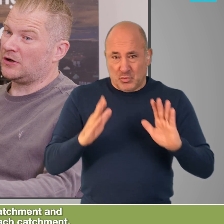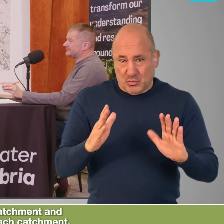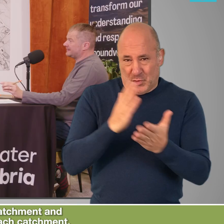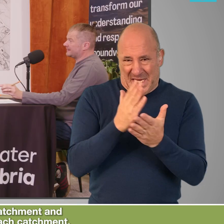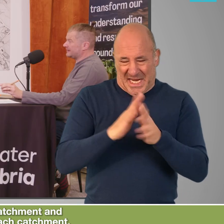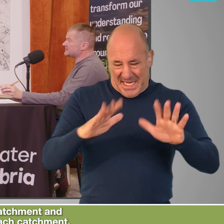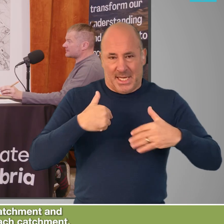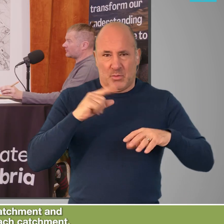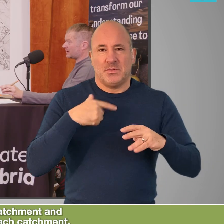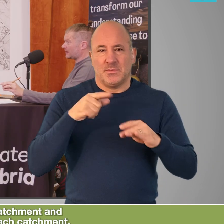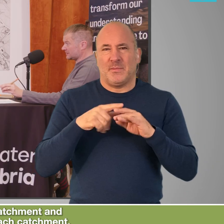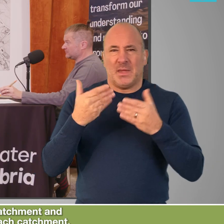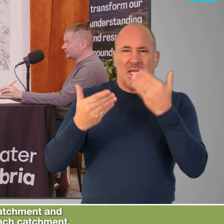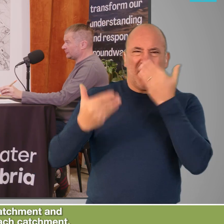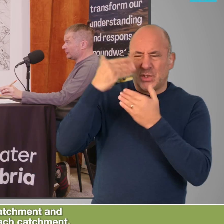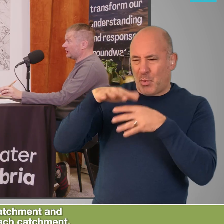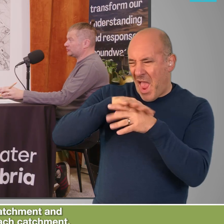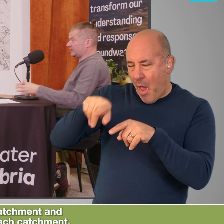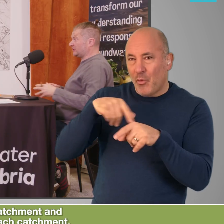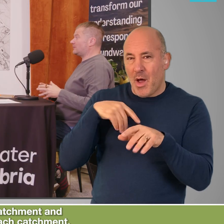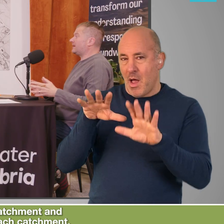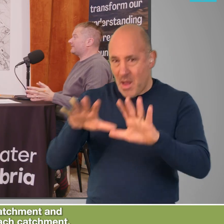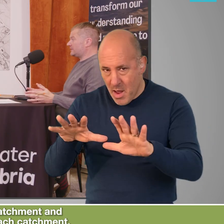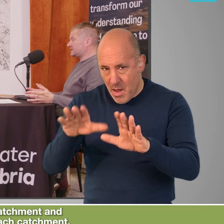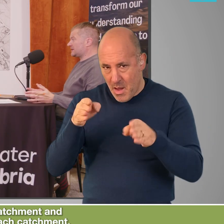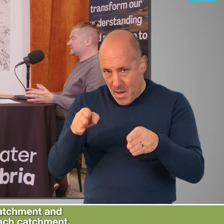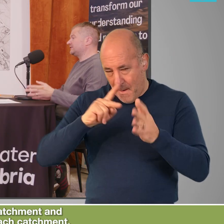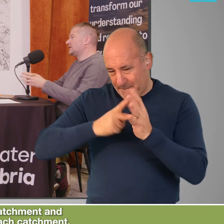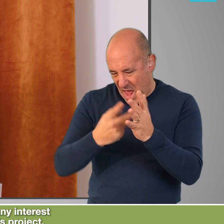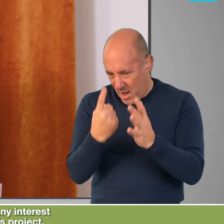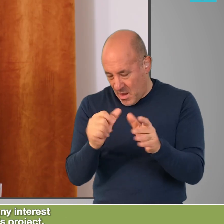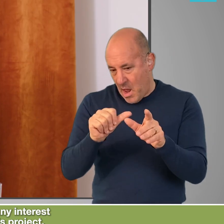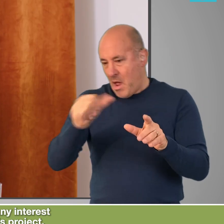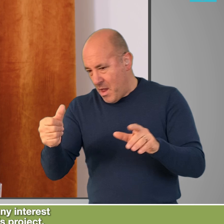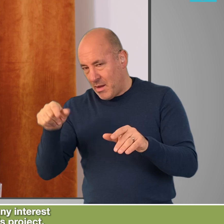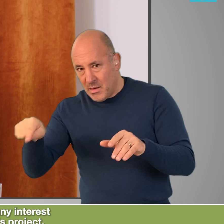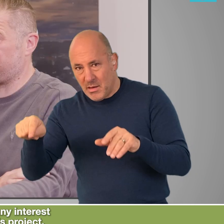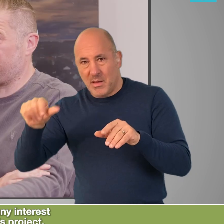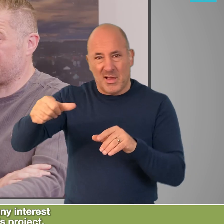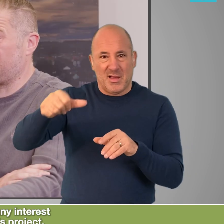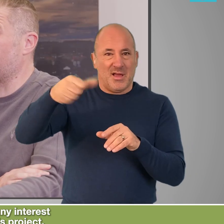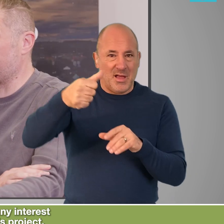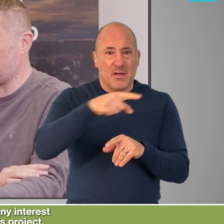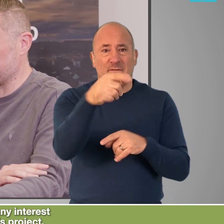taking each historic catchment and trying to do a plan for each catchment. So if anyone's got any interest of being part of this project,